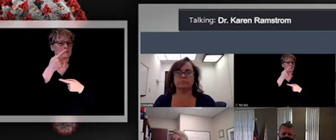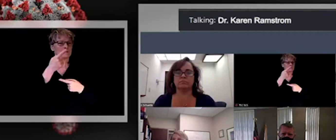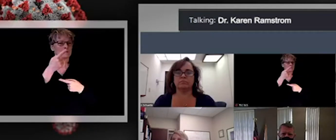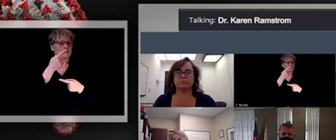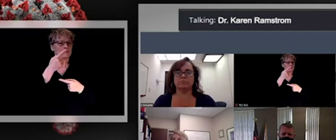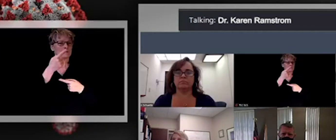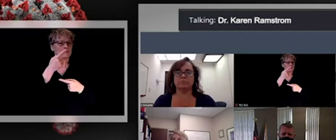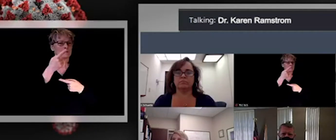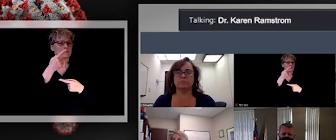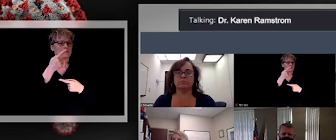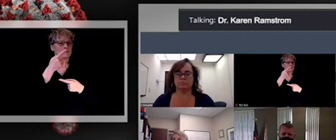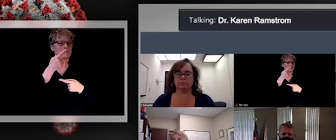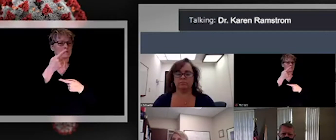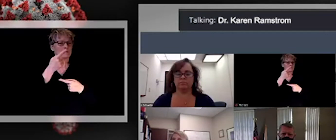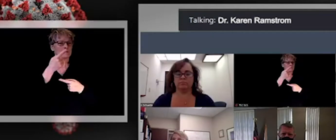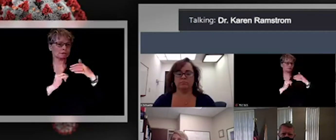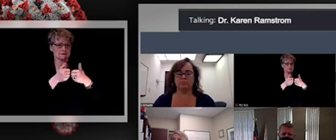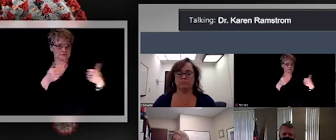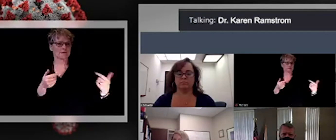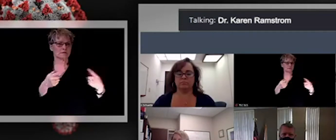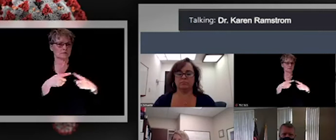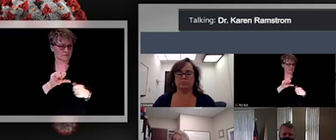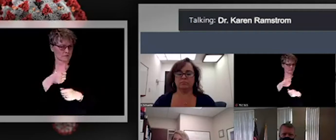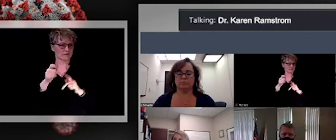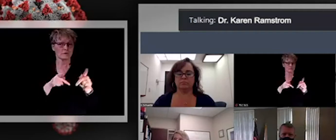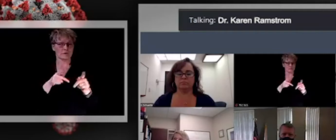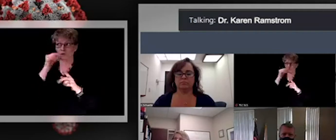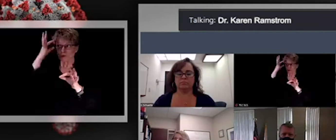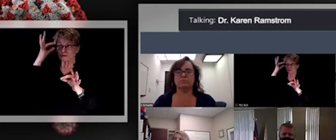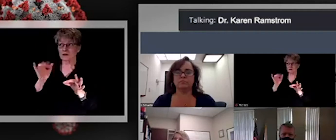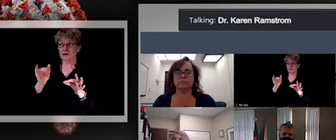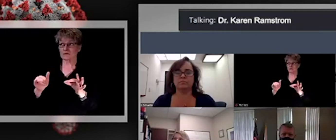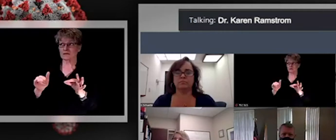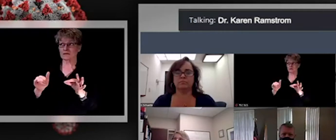and that's determined by the CDC guidance, as well as our infectious disease physicians